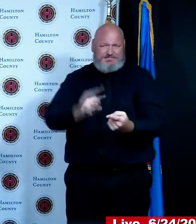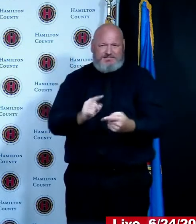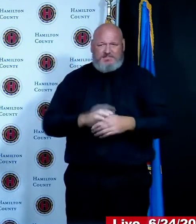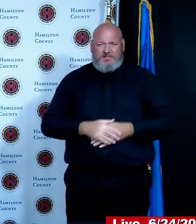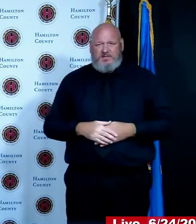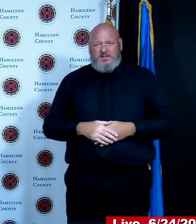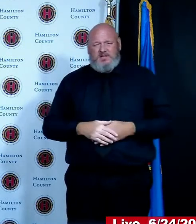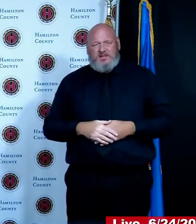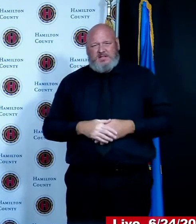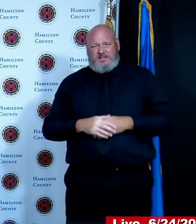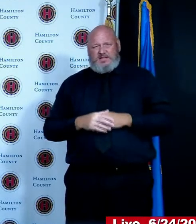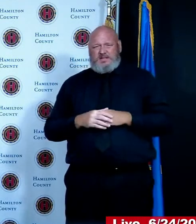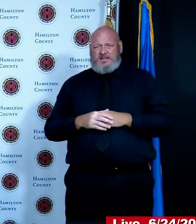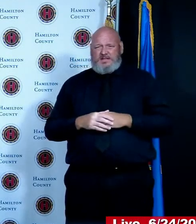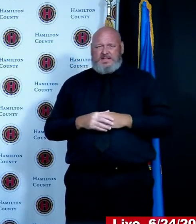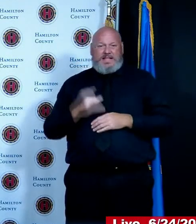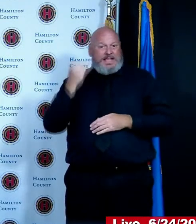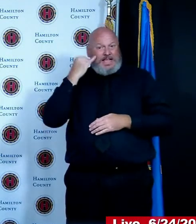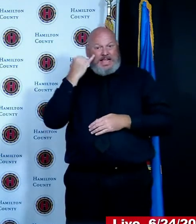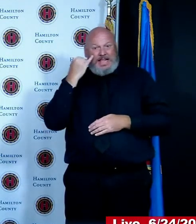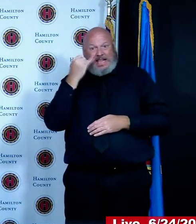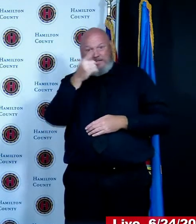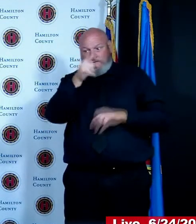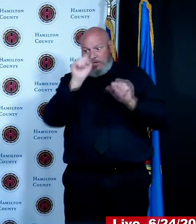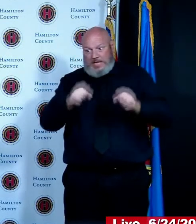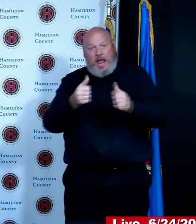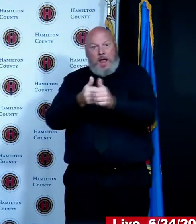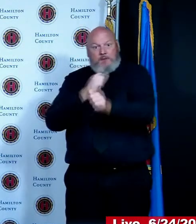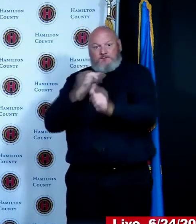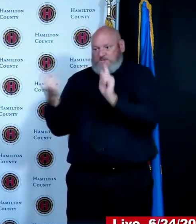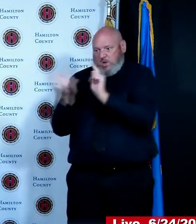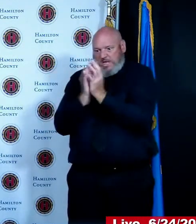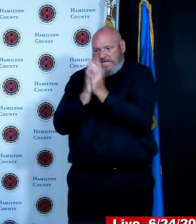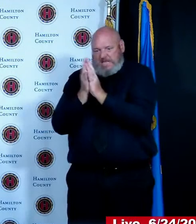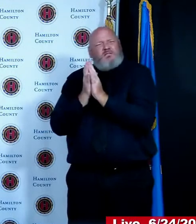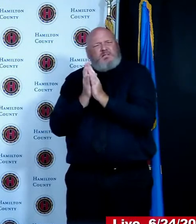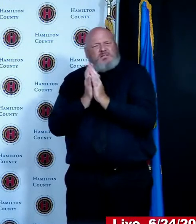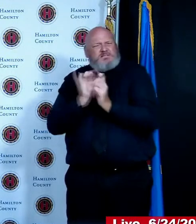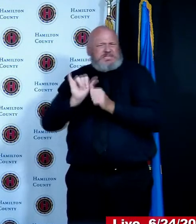with soap and water for at least 20 seconds use a hand sanitizer with at